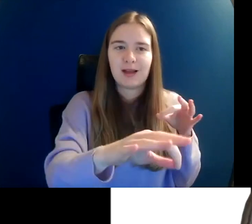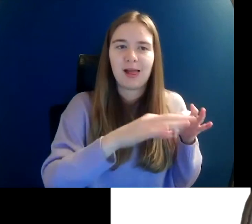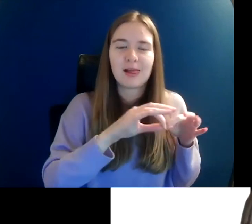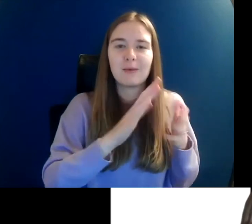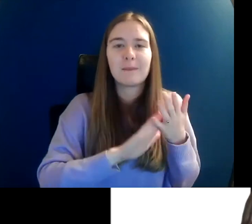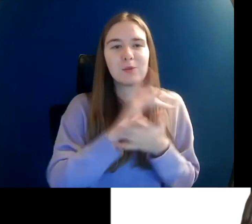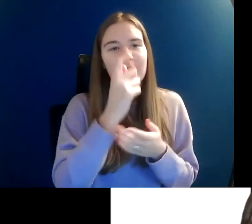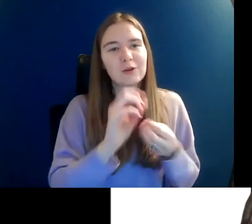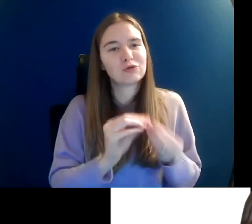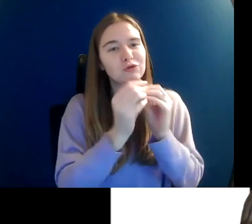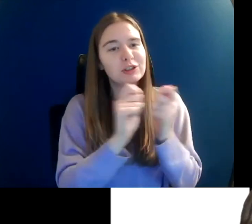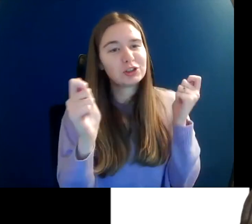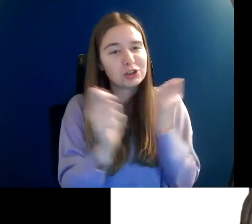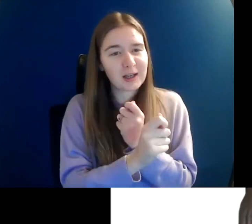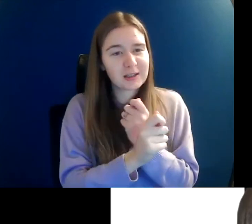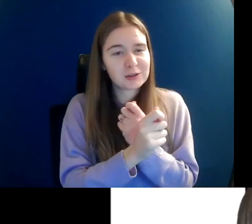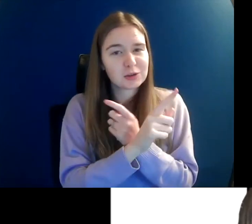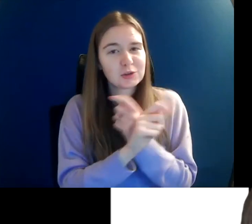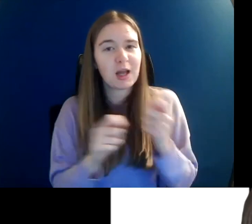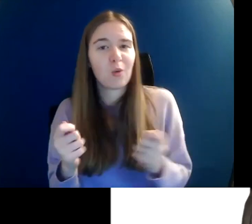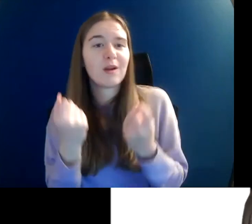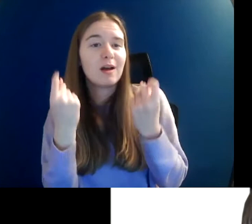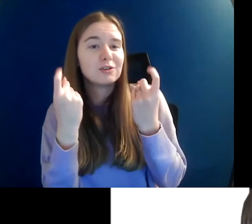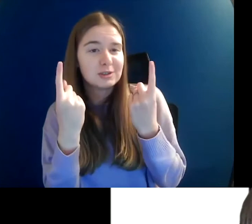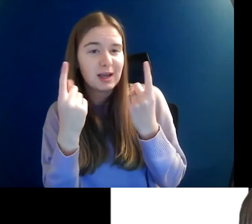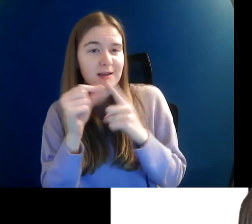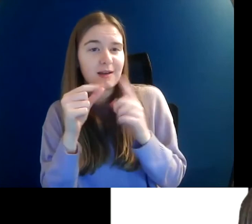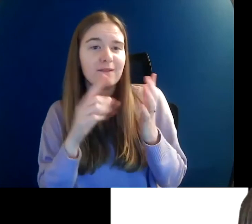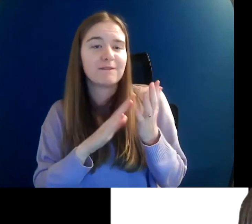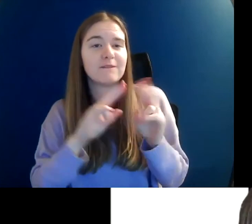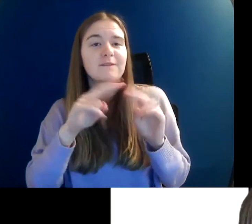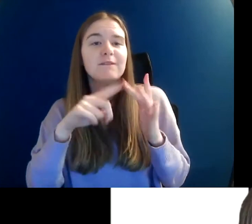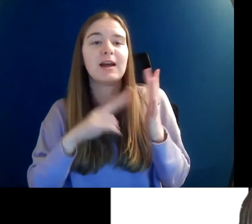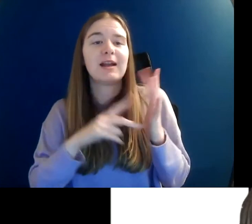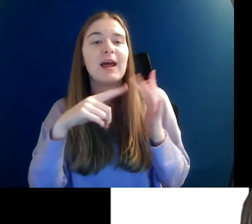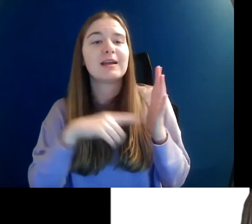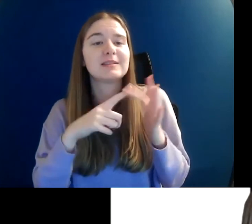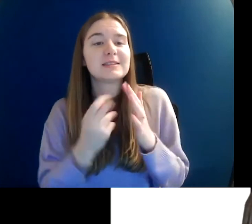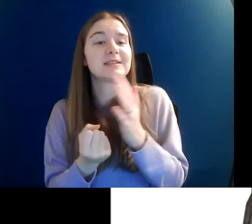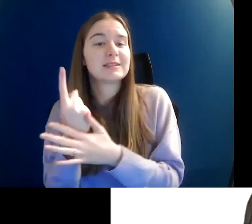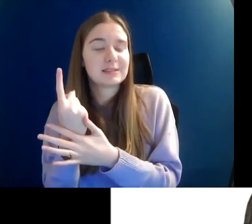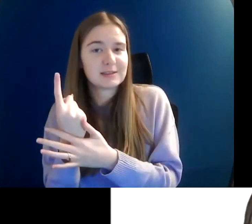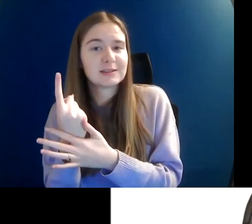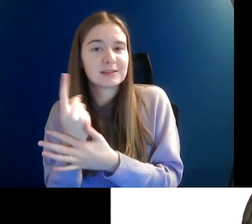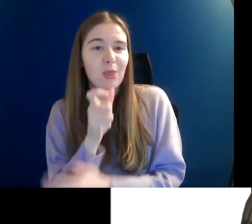to more of an understanding of a finite existence. And with this, the phrase climate change